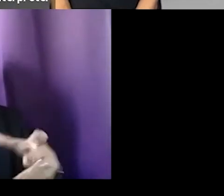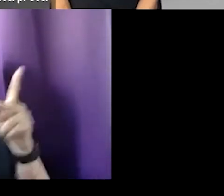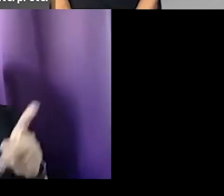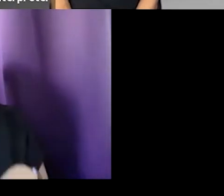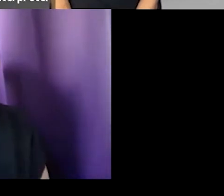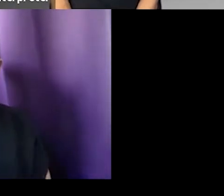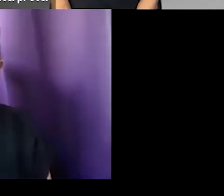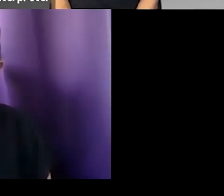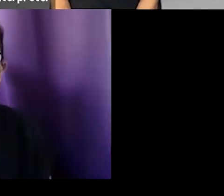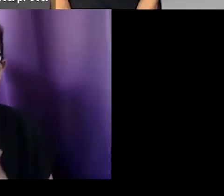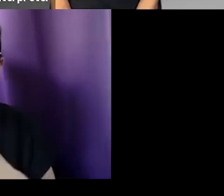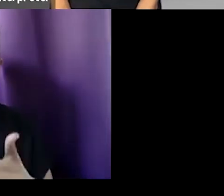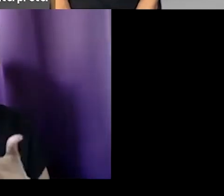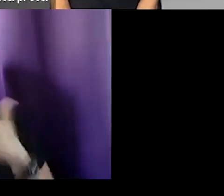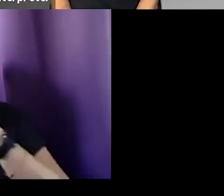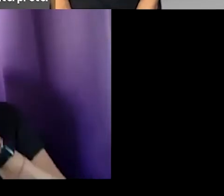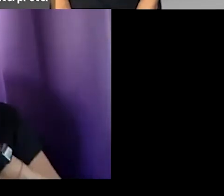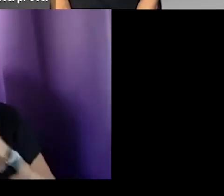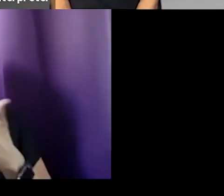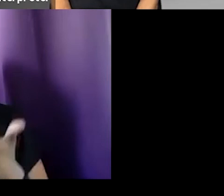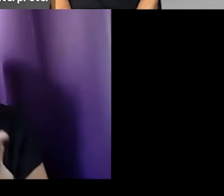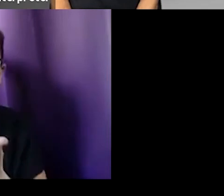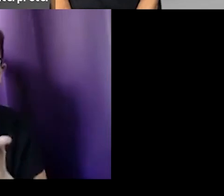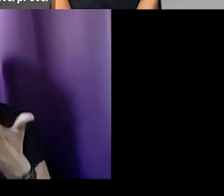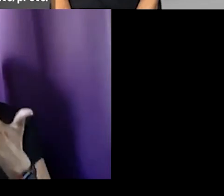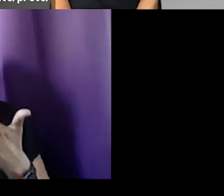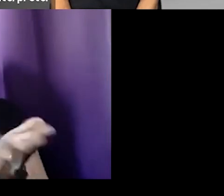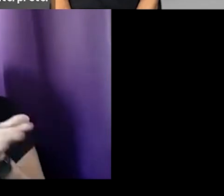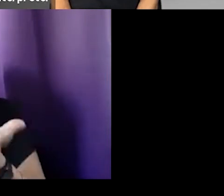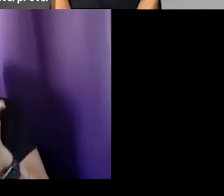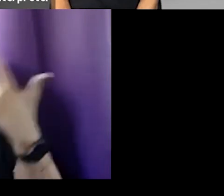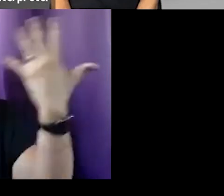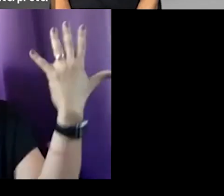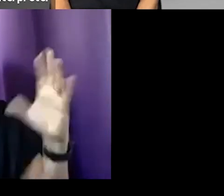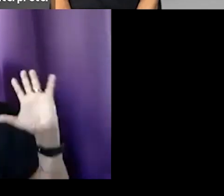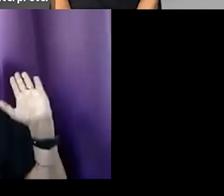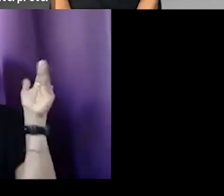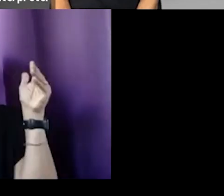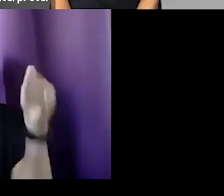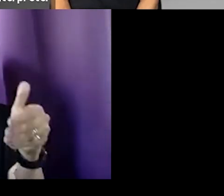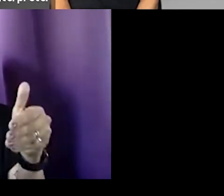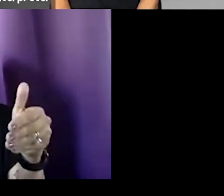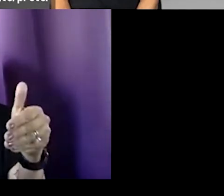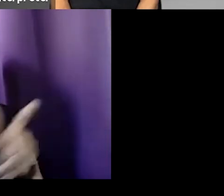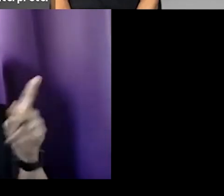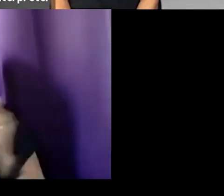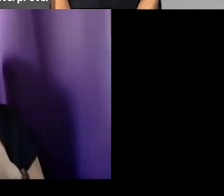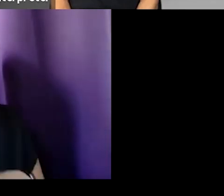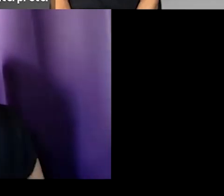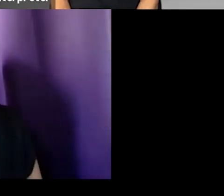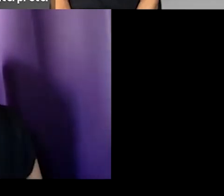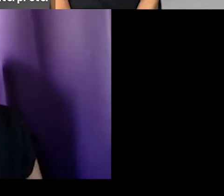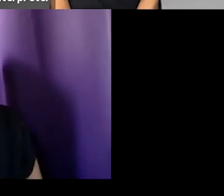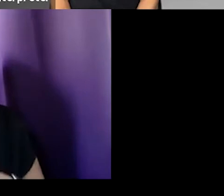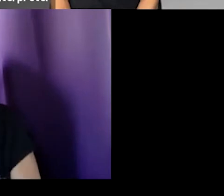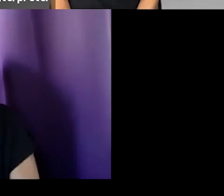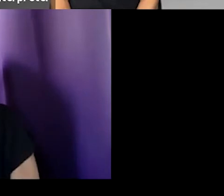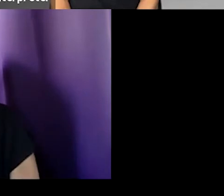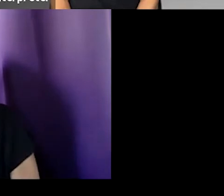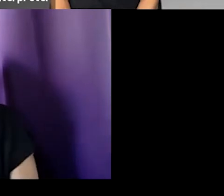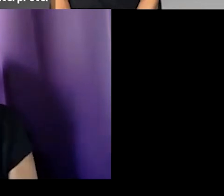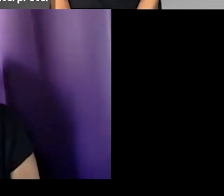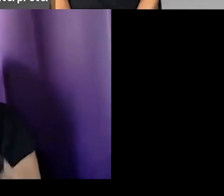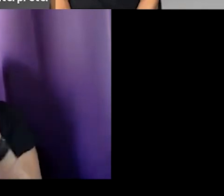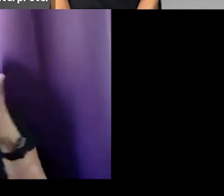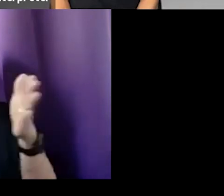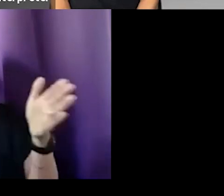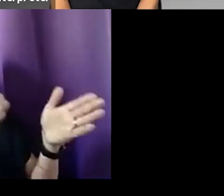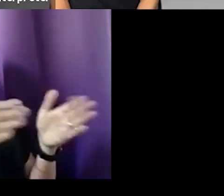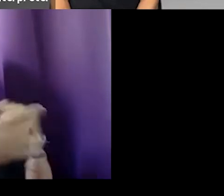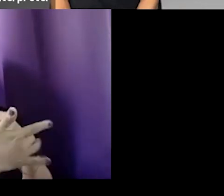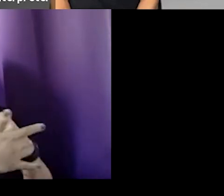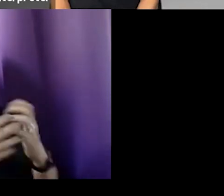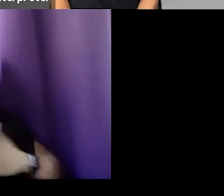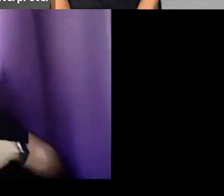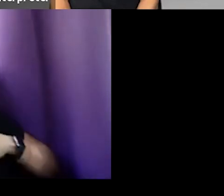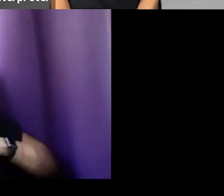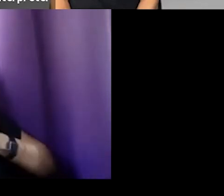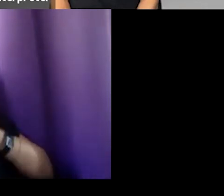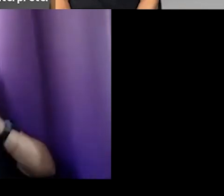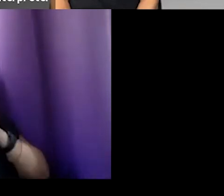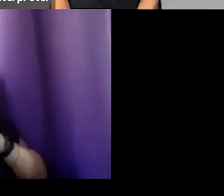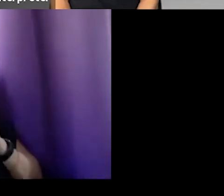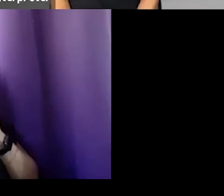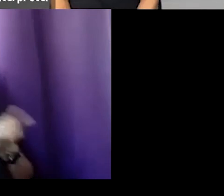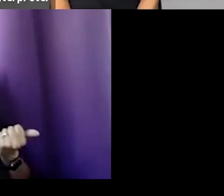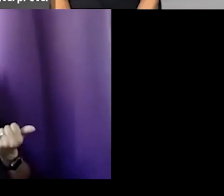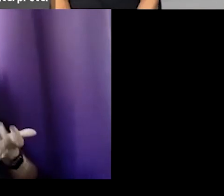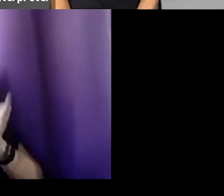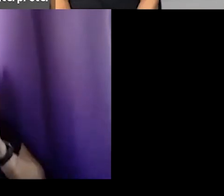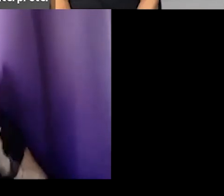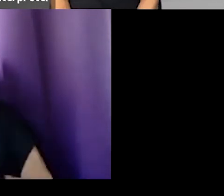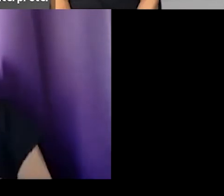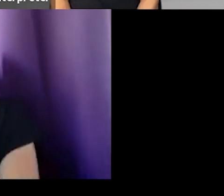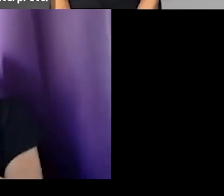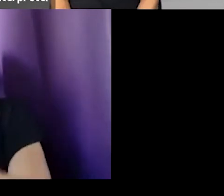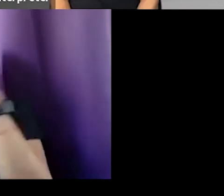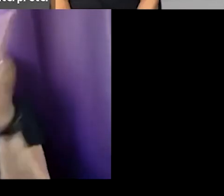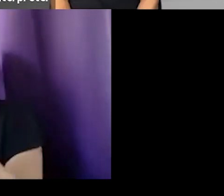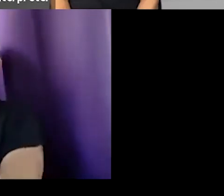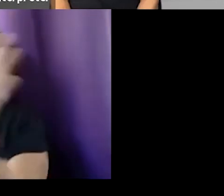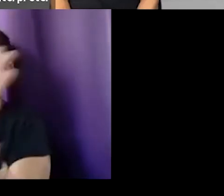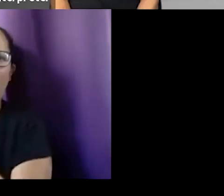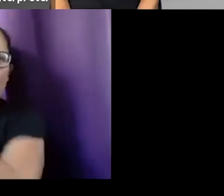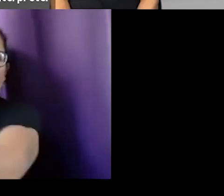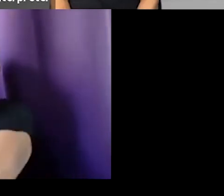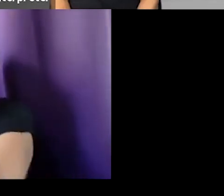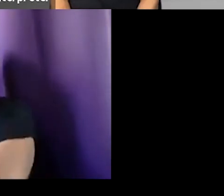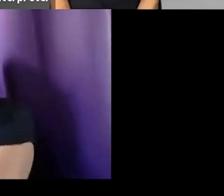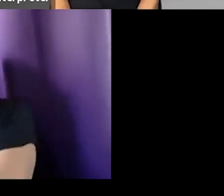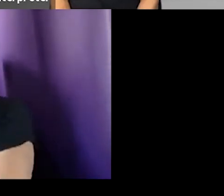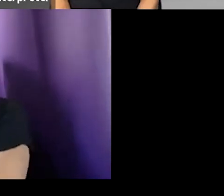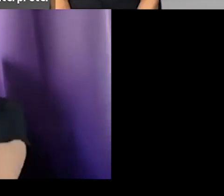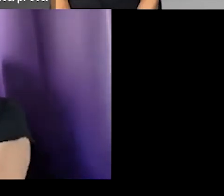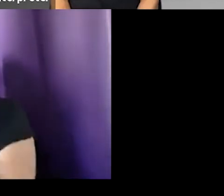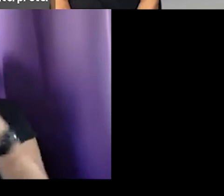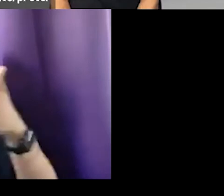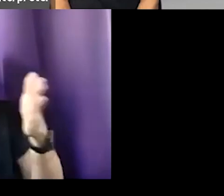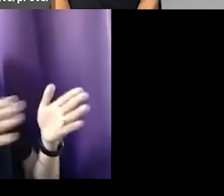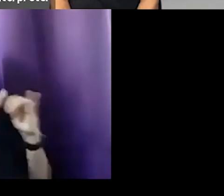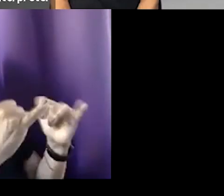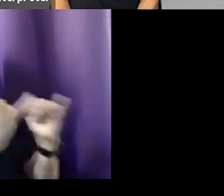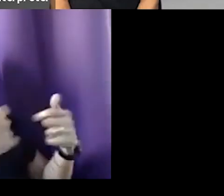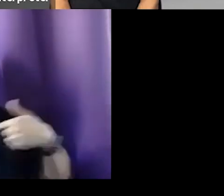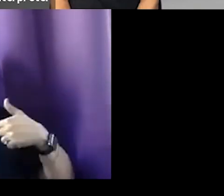So it's absolutely symptomatic of a tendency for those within the tech sector to start with what is a problem I have, how would I solve it for me or my friends, or projecting out what problem somebody else might have, I will imagine what the problem is,